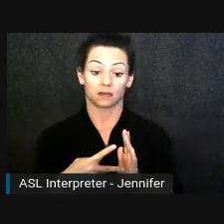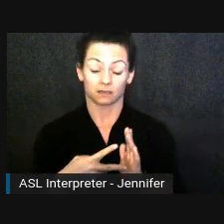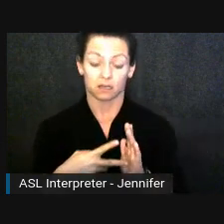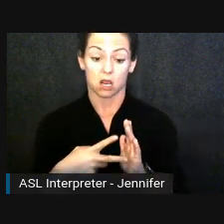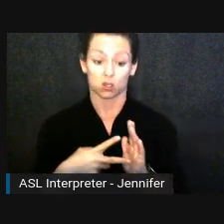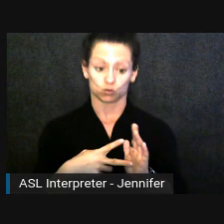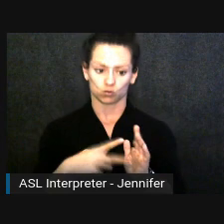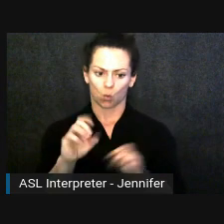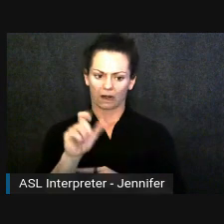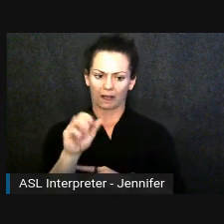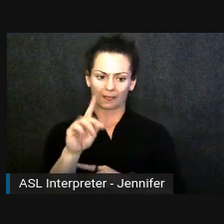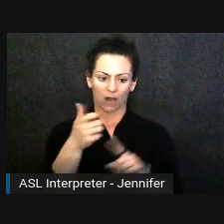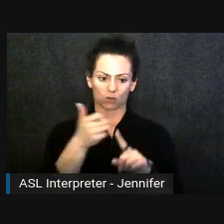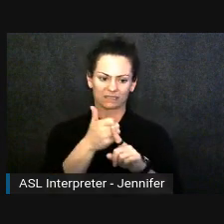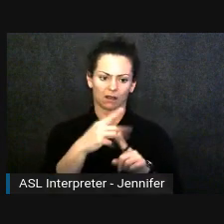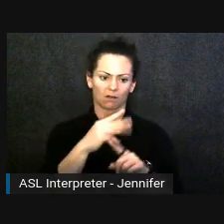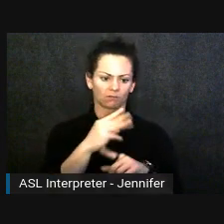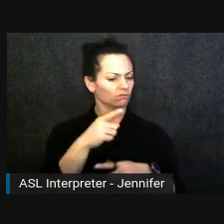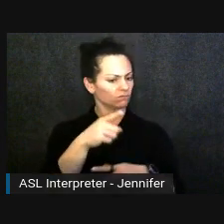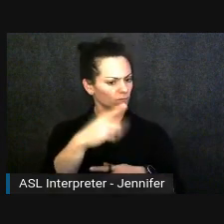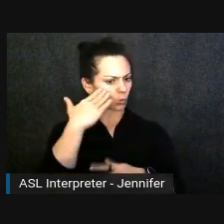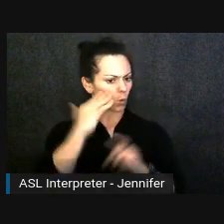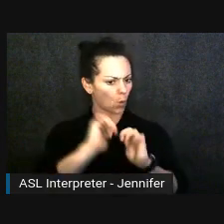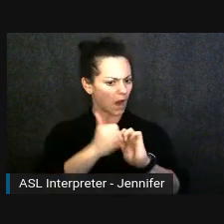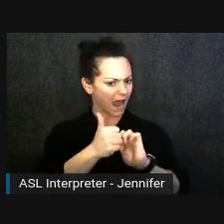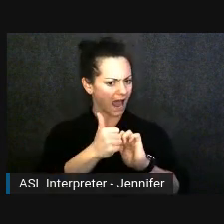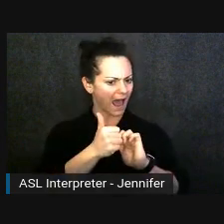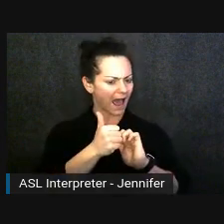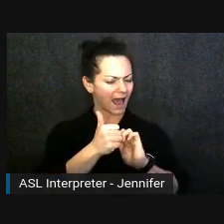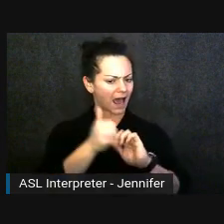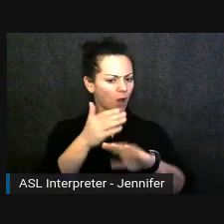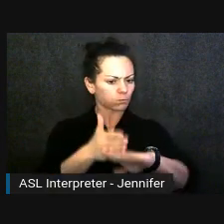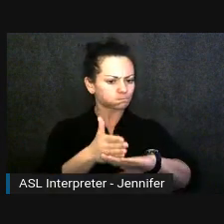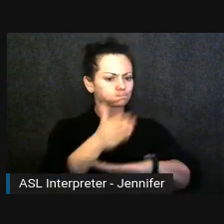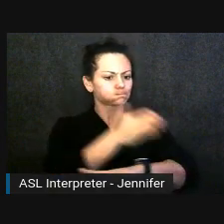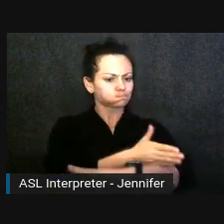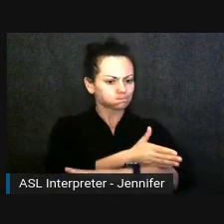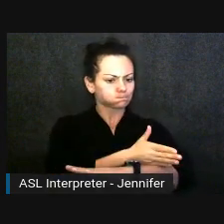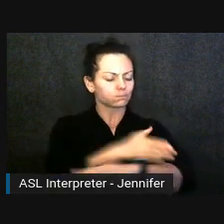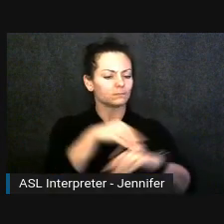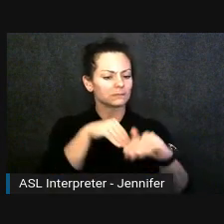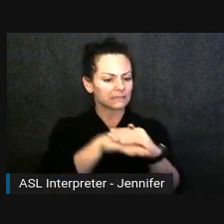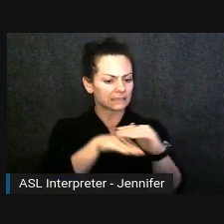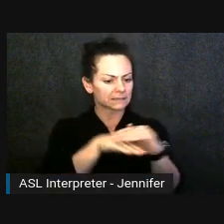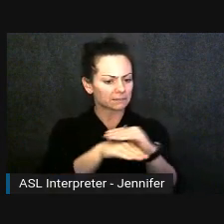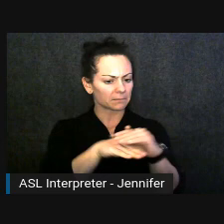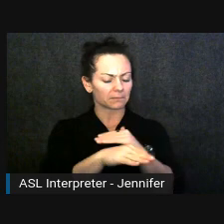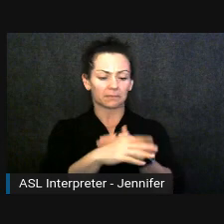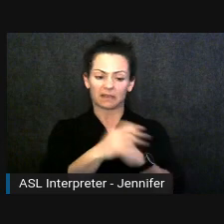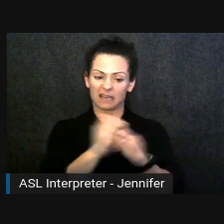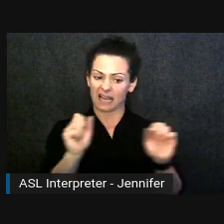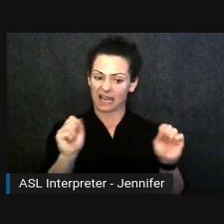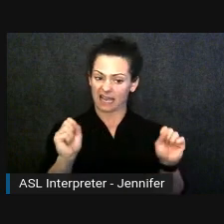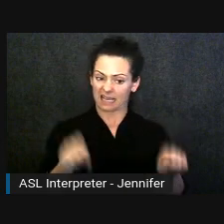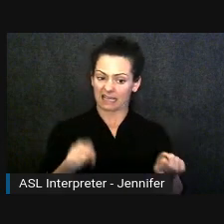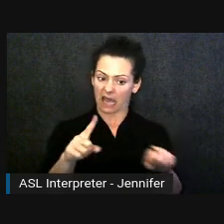to really ramp up and accelerate accessibility for everyone?